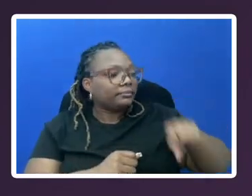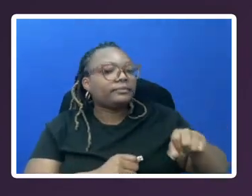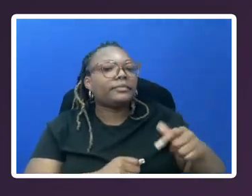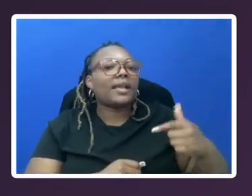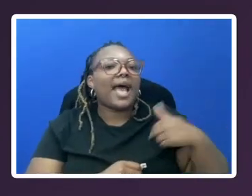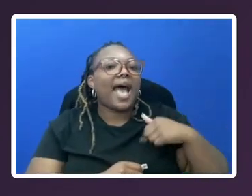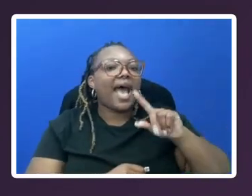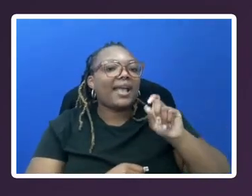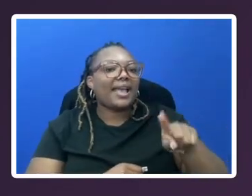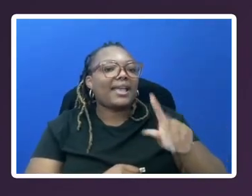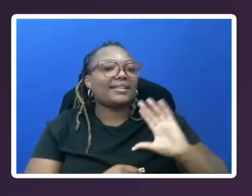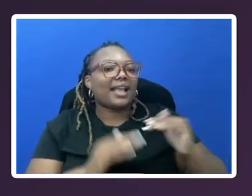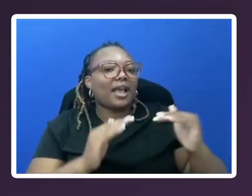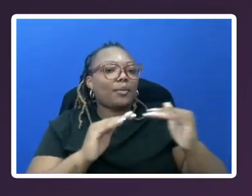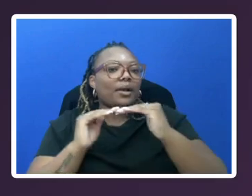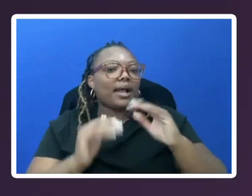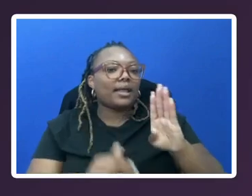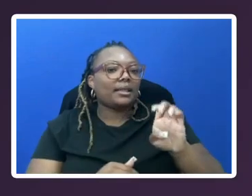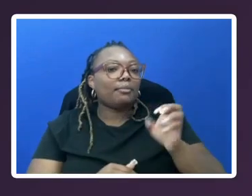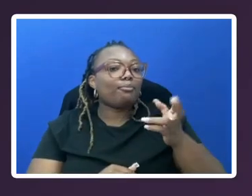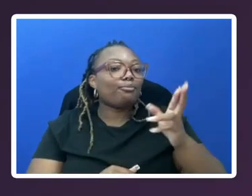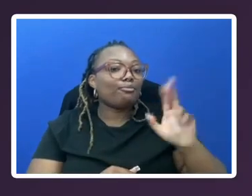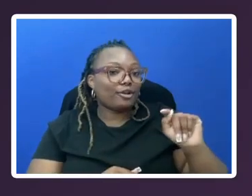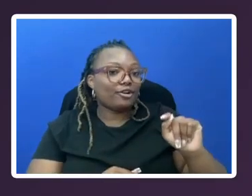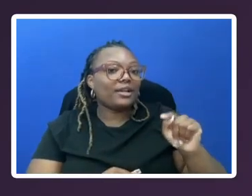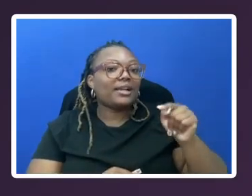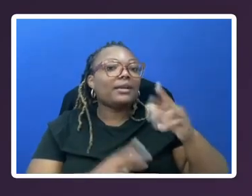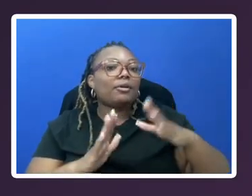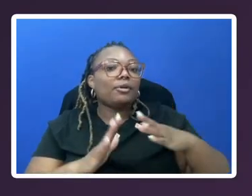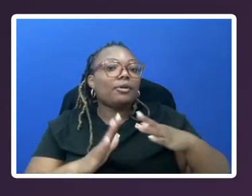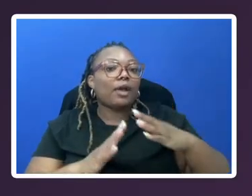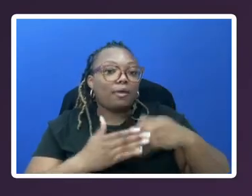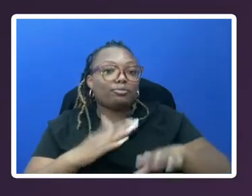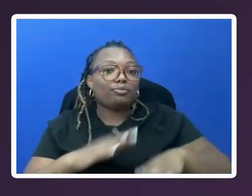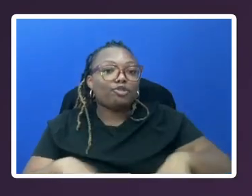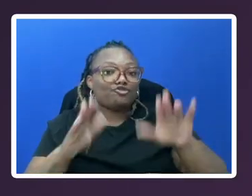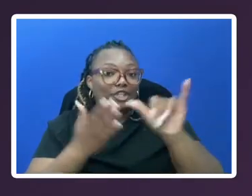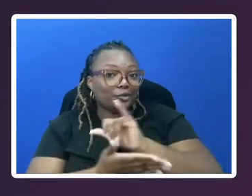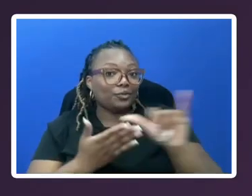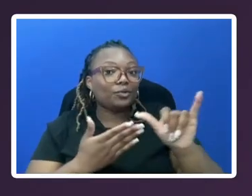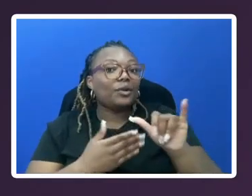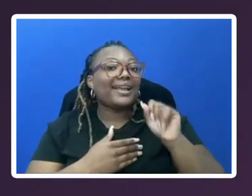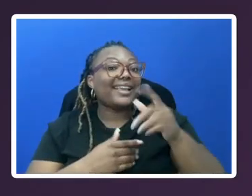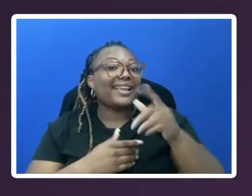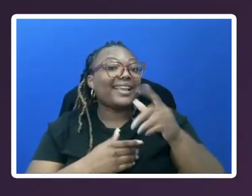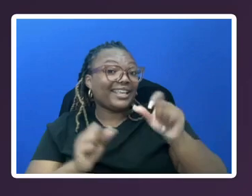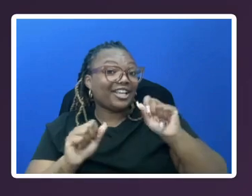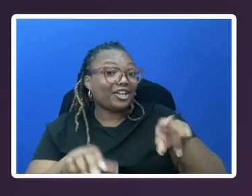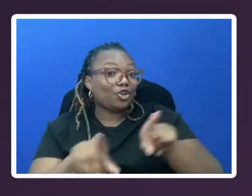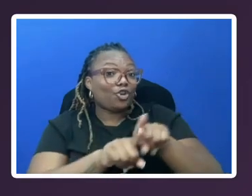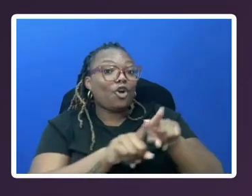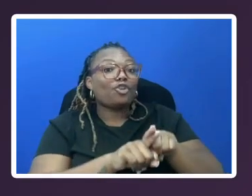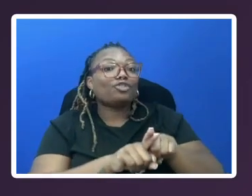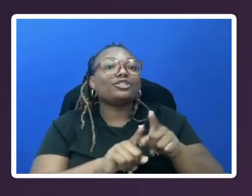Bert, who's born and raised in New York, if he could also, like, you know, think of some words